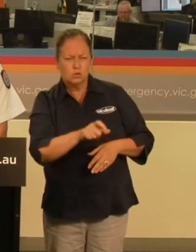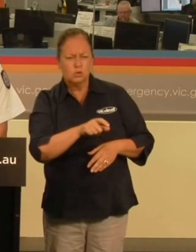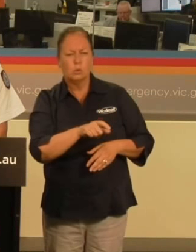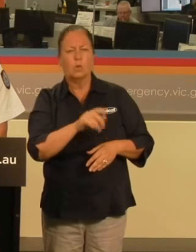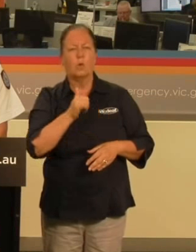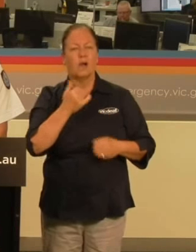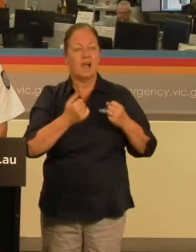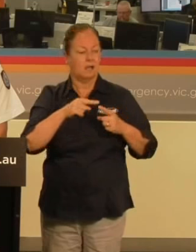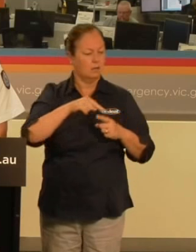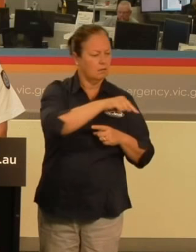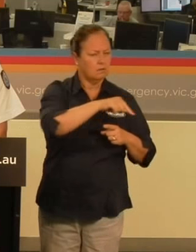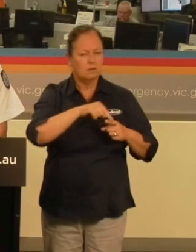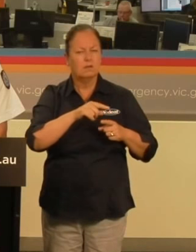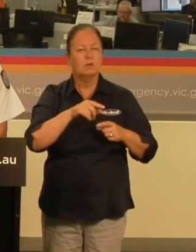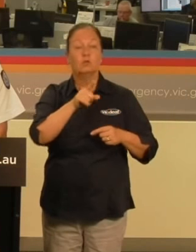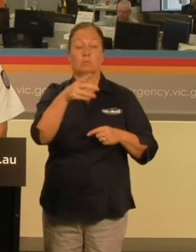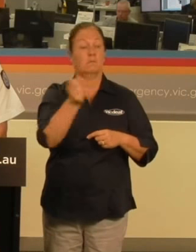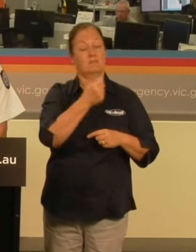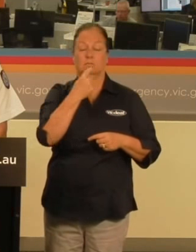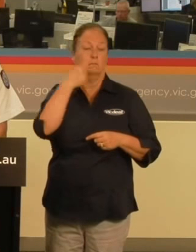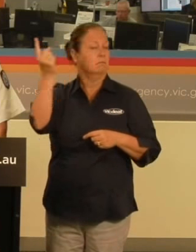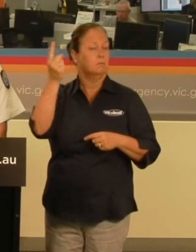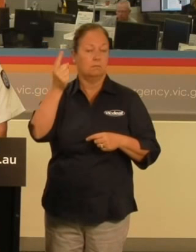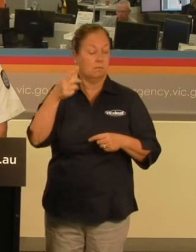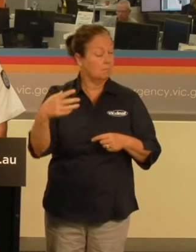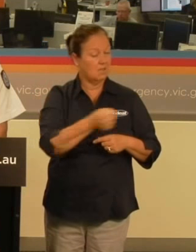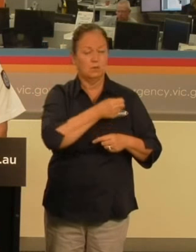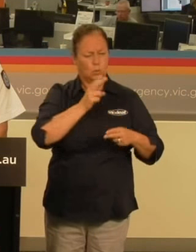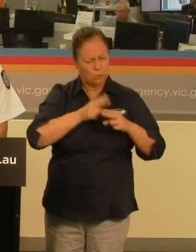they need to report that and report it reasonably quick so obviously